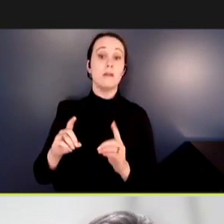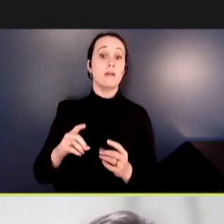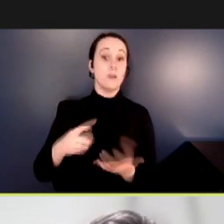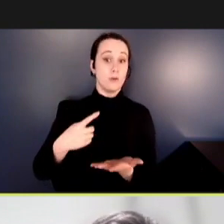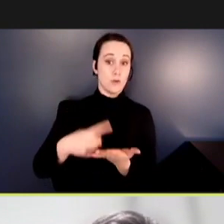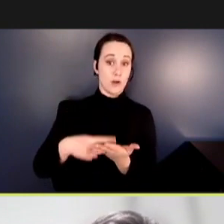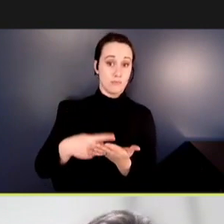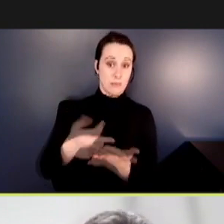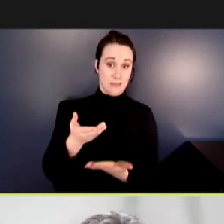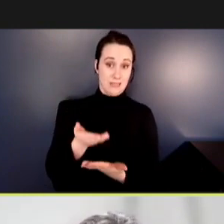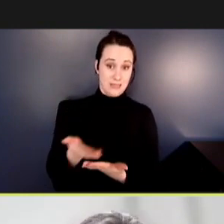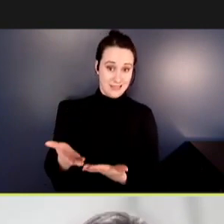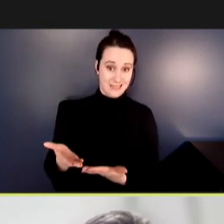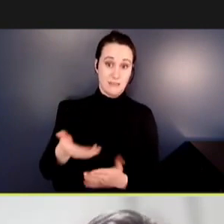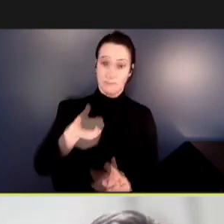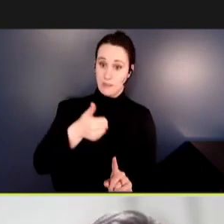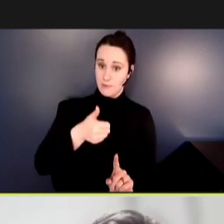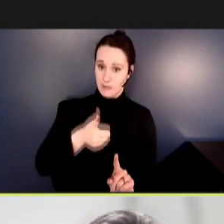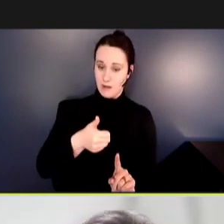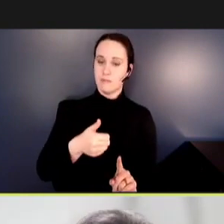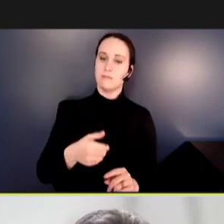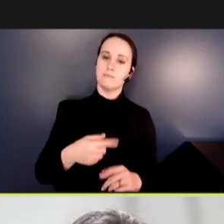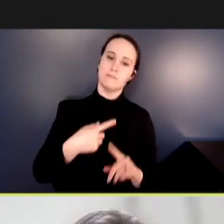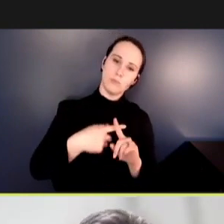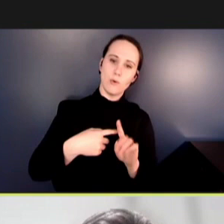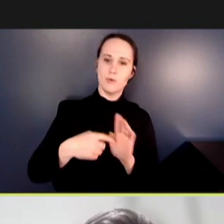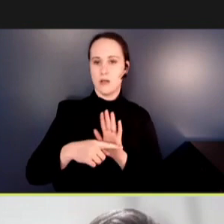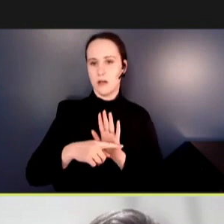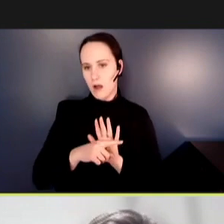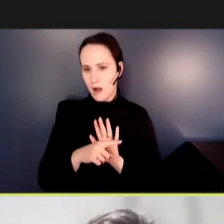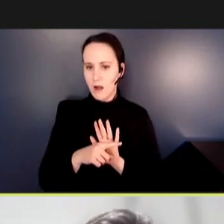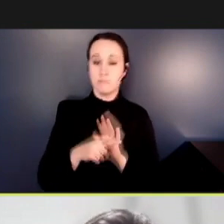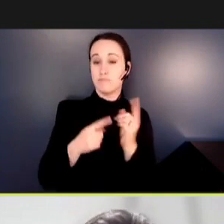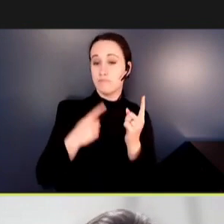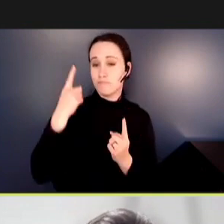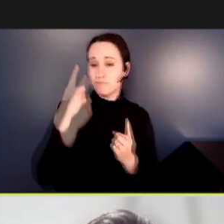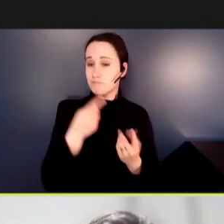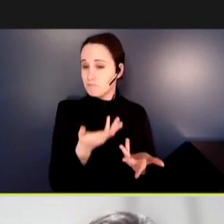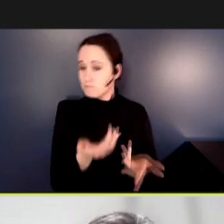talking about advantages, disadvantages, considering patient preferences, the local